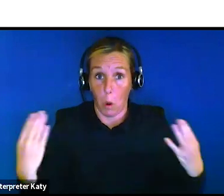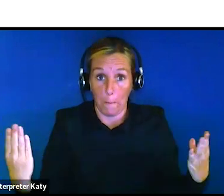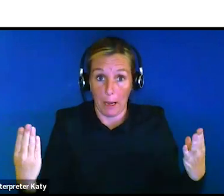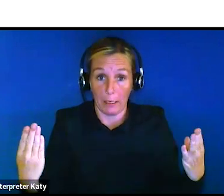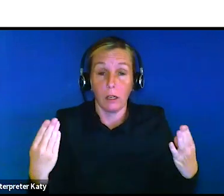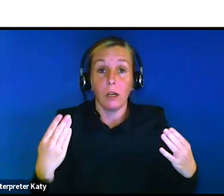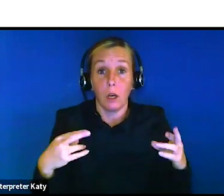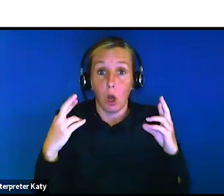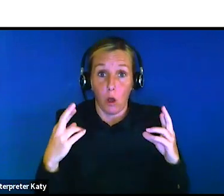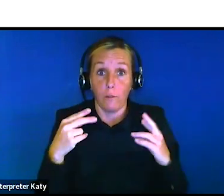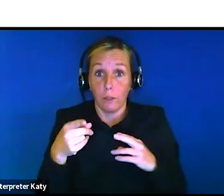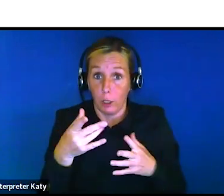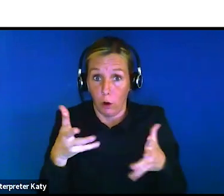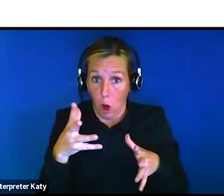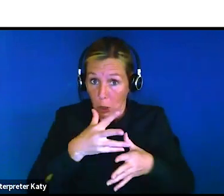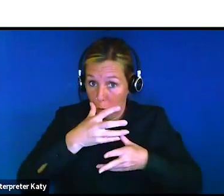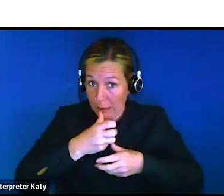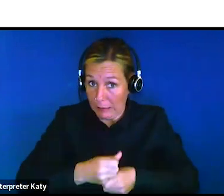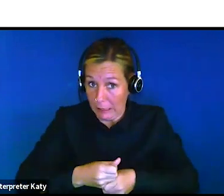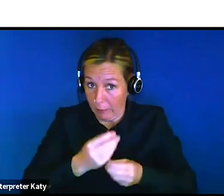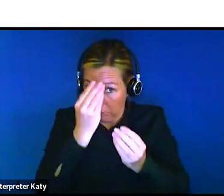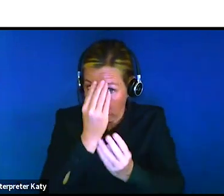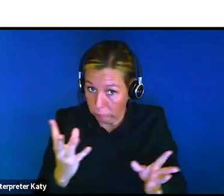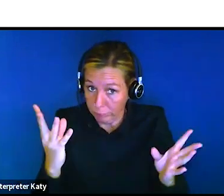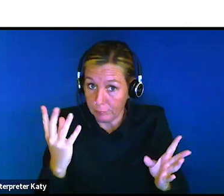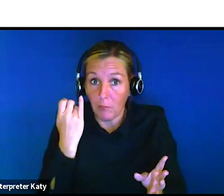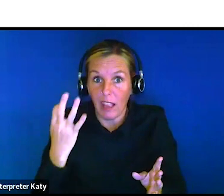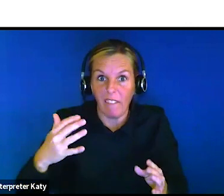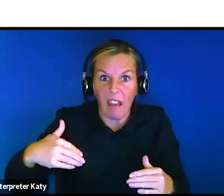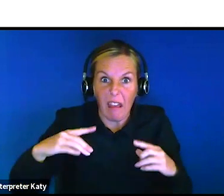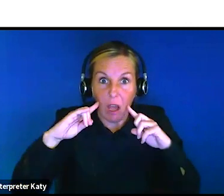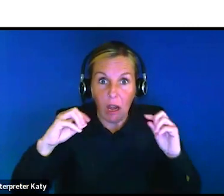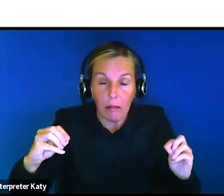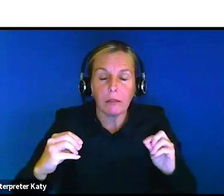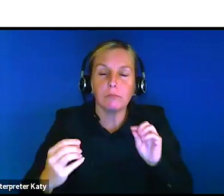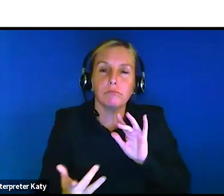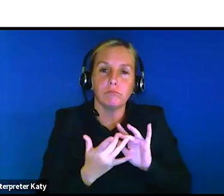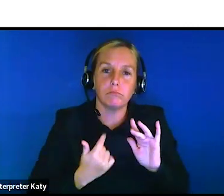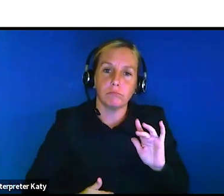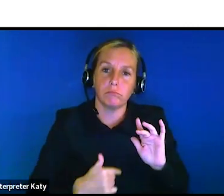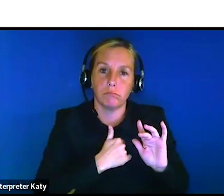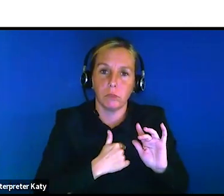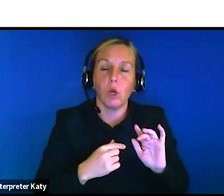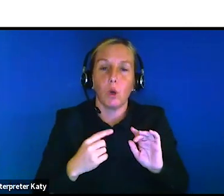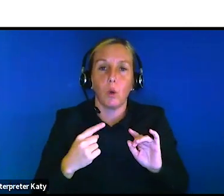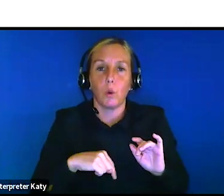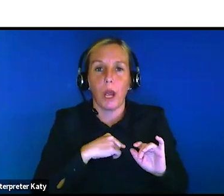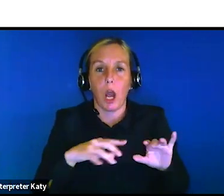received those communications. If not, please reach out to us. But we are hosting the policy, a policy academy on